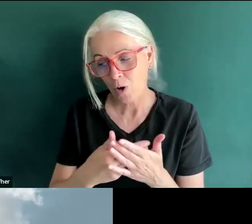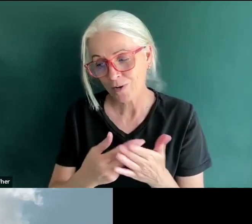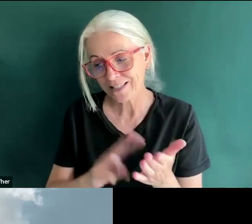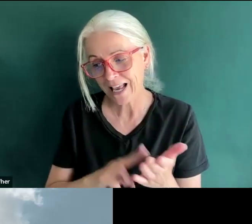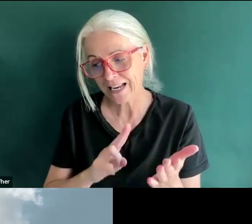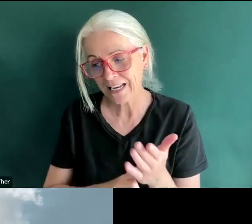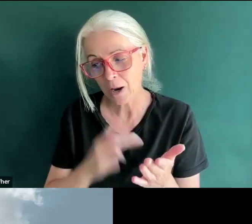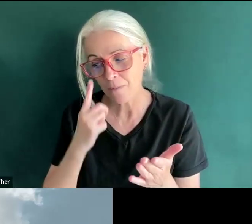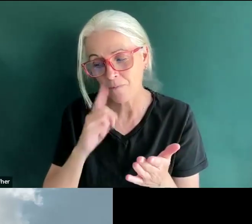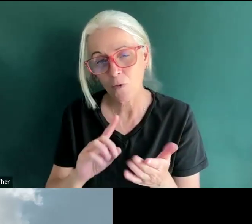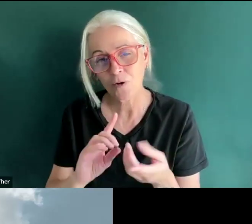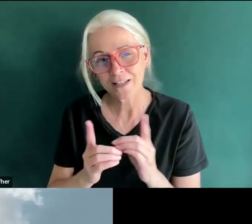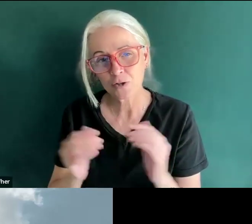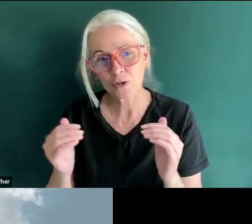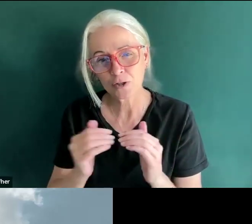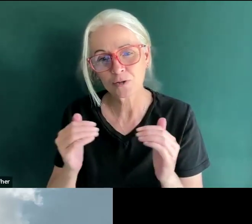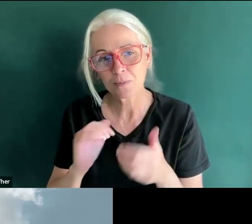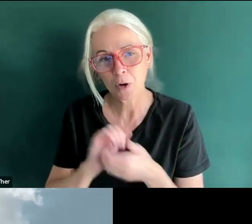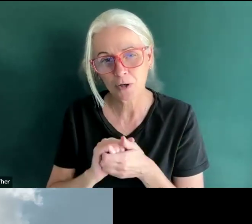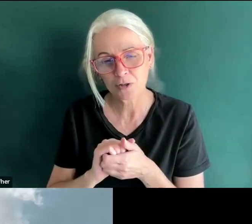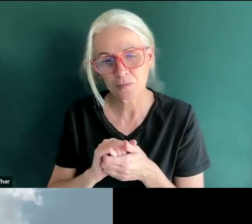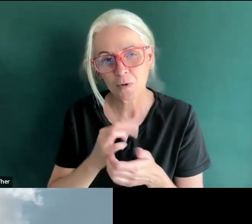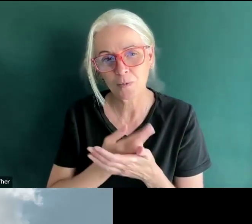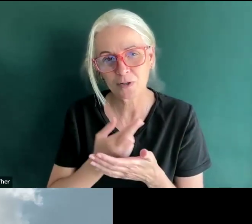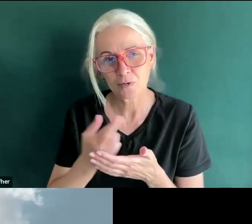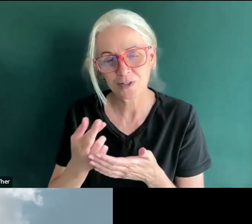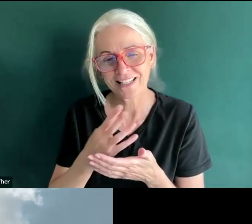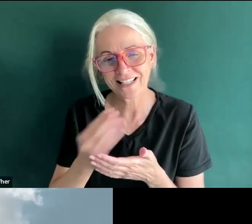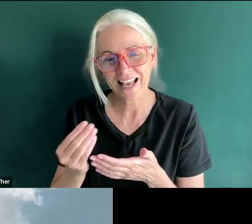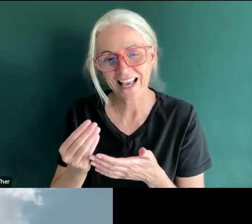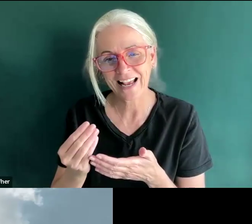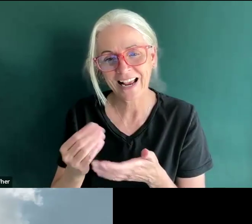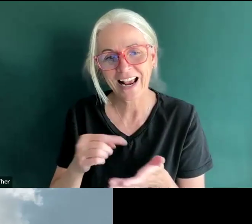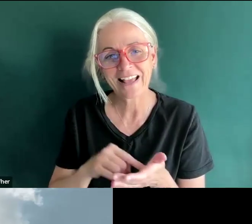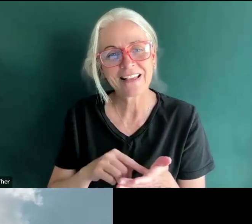for the Digital Inclusion Partnership resources, and we're, you know, this is just the beginning,